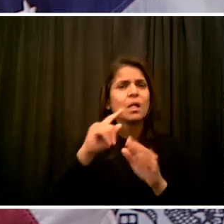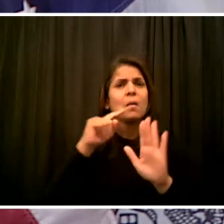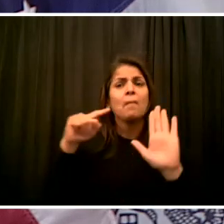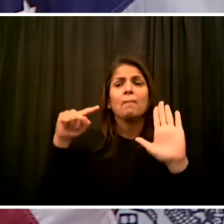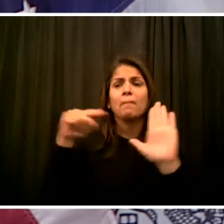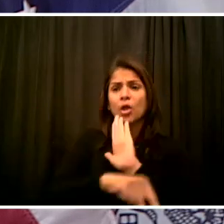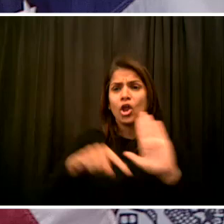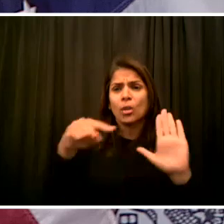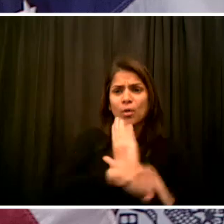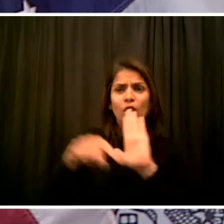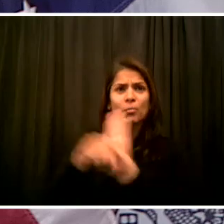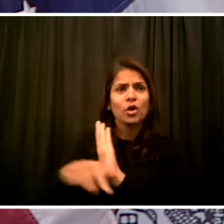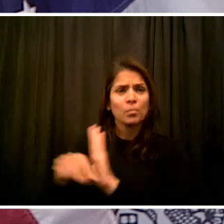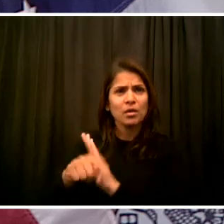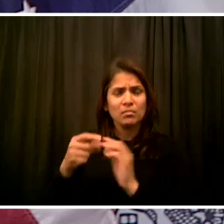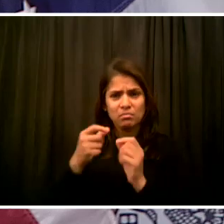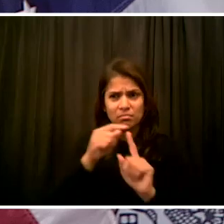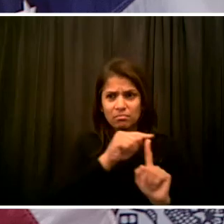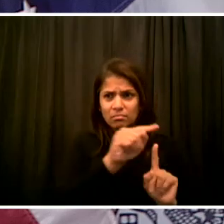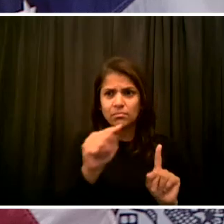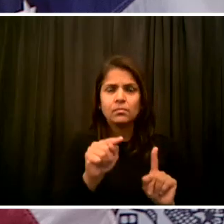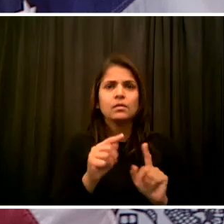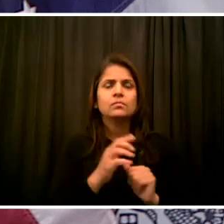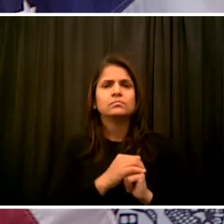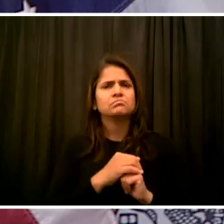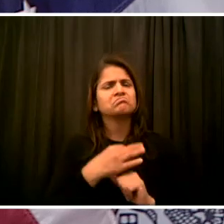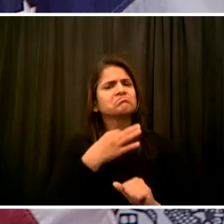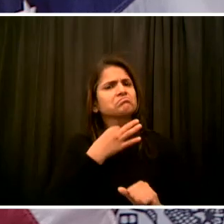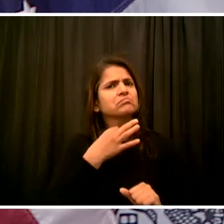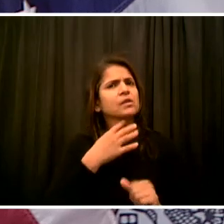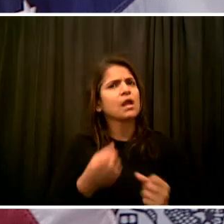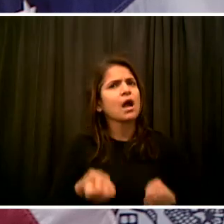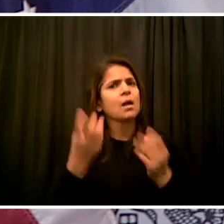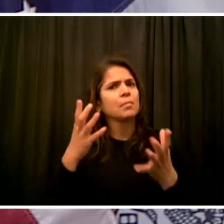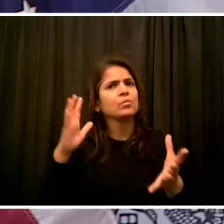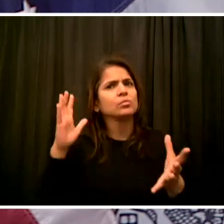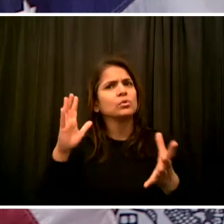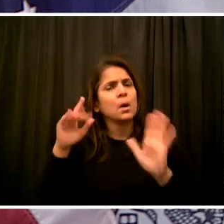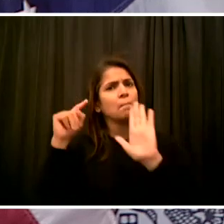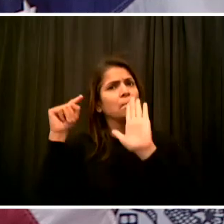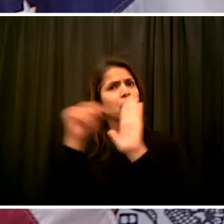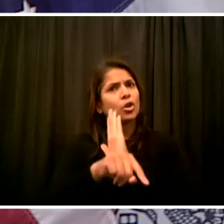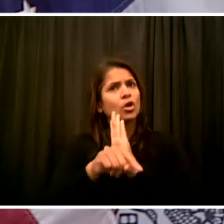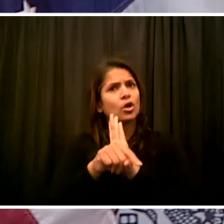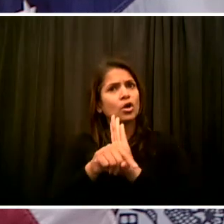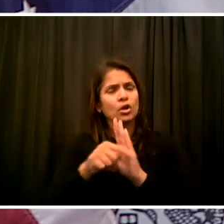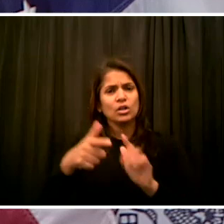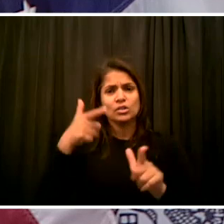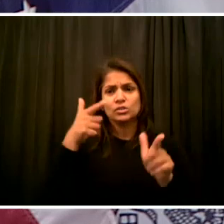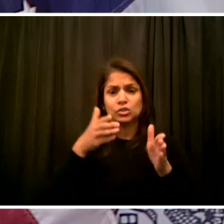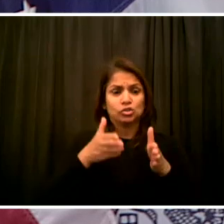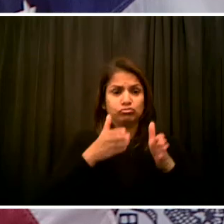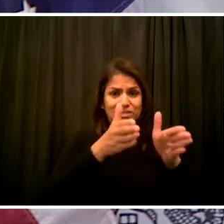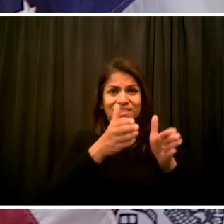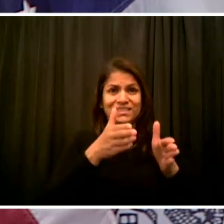MURDERERS HAVE BEEN FOLLOWED BY ARRESTS. AND HOW THE NYPD IS TRACKING THOSE